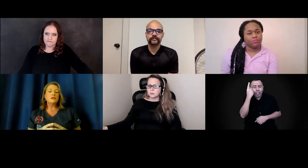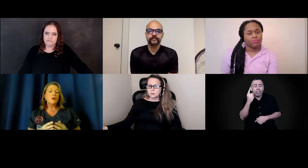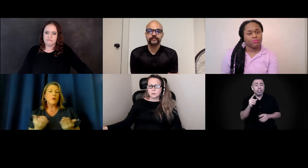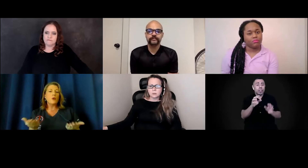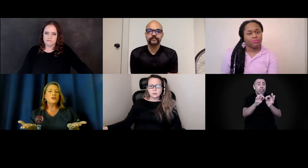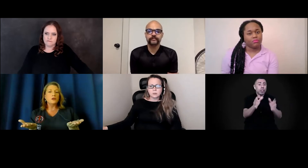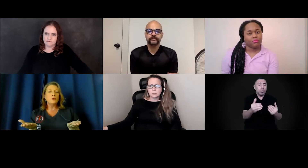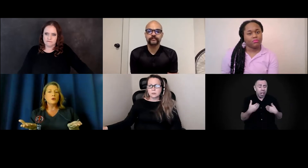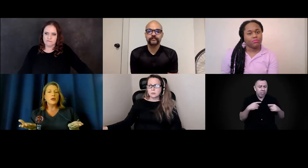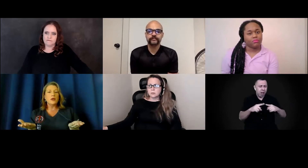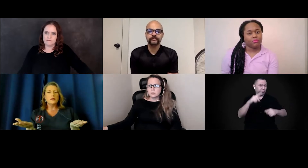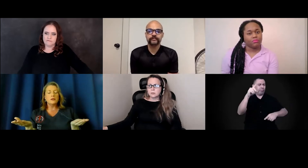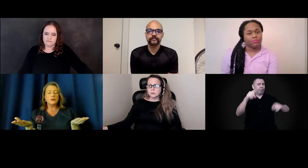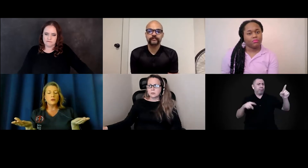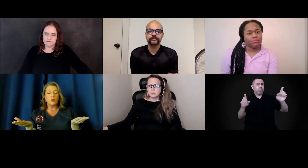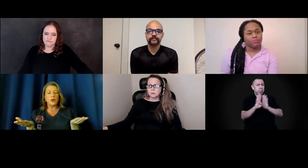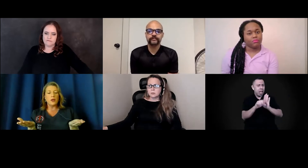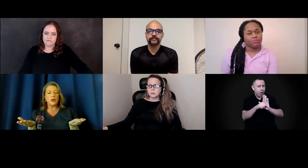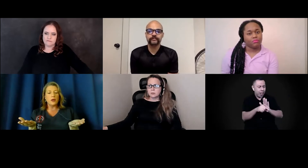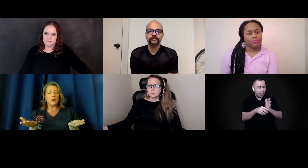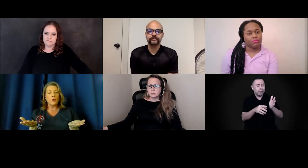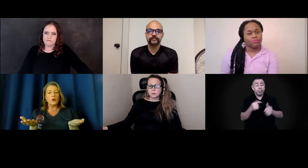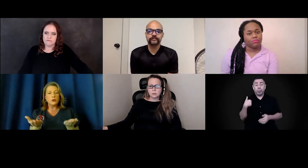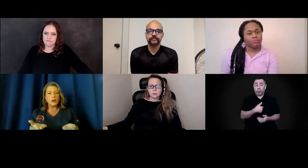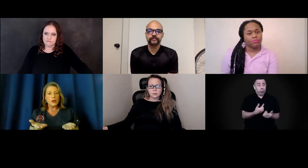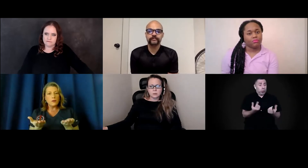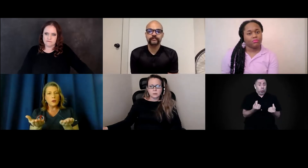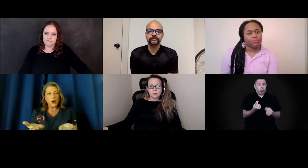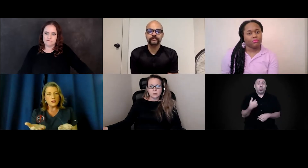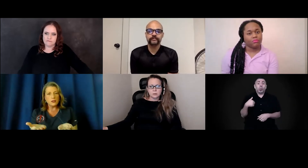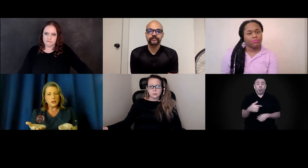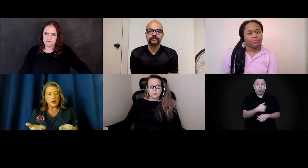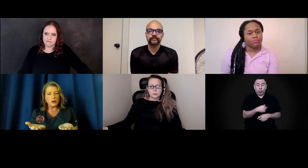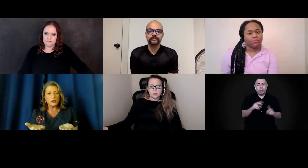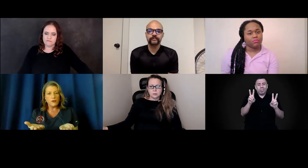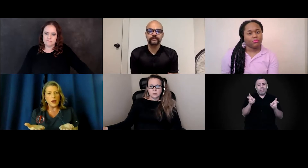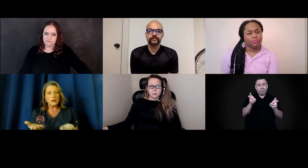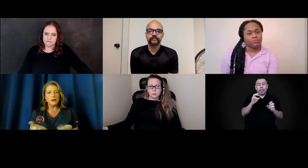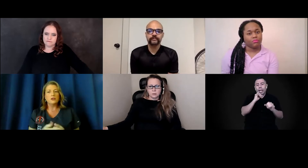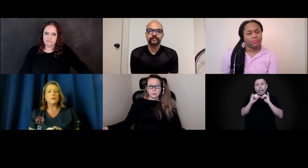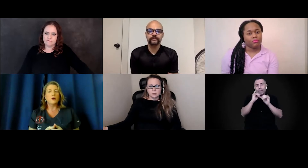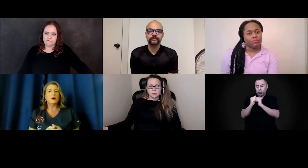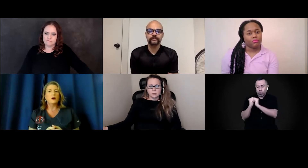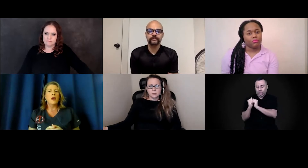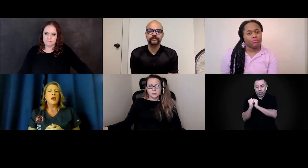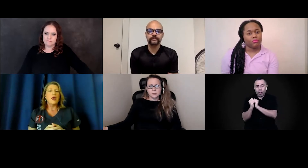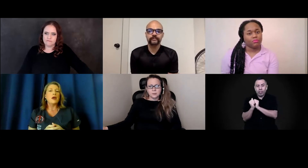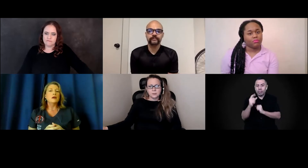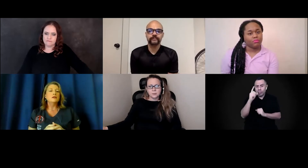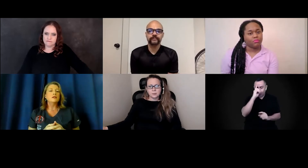And so what we do is we do the interview process together to find an interpreter.